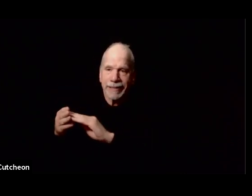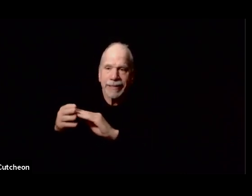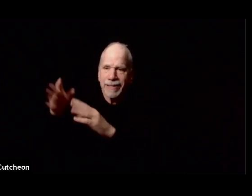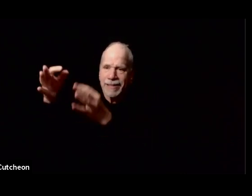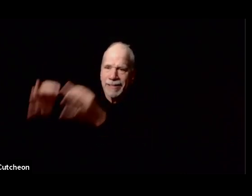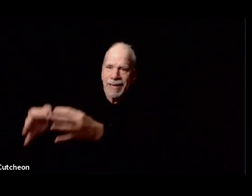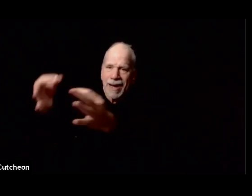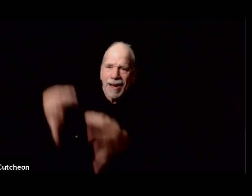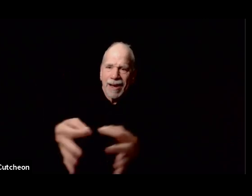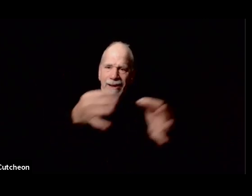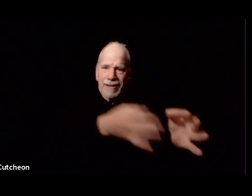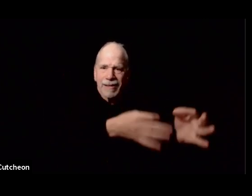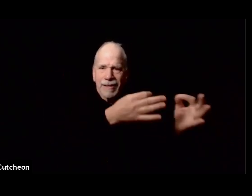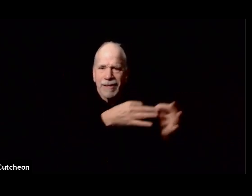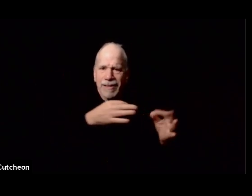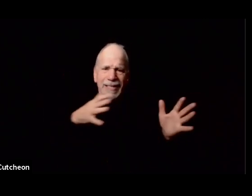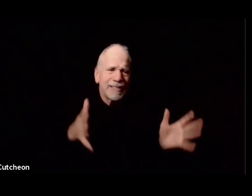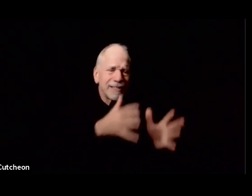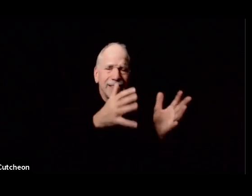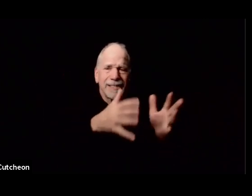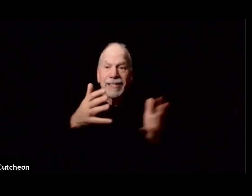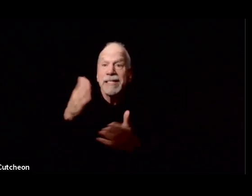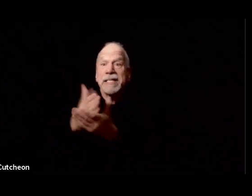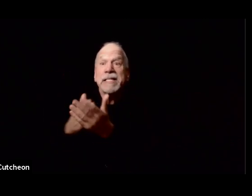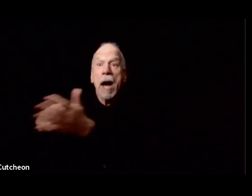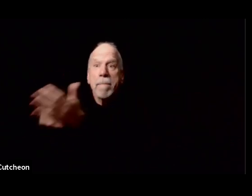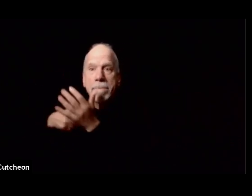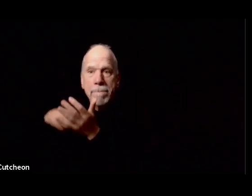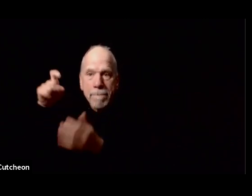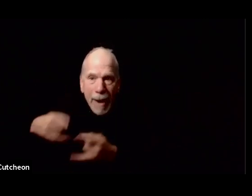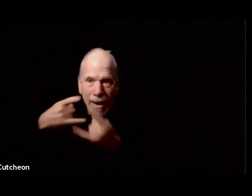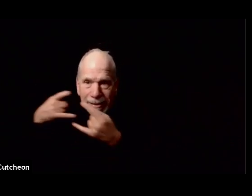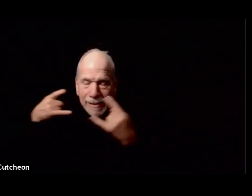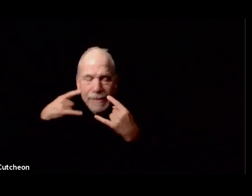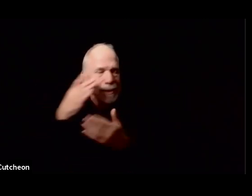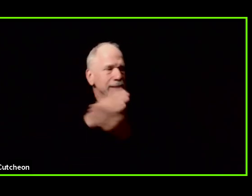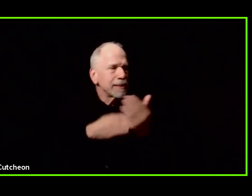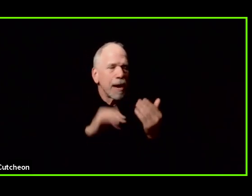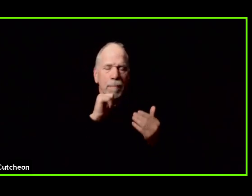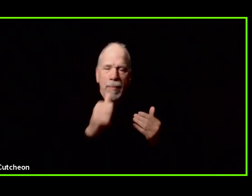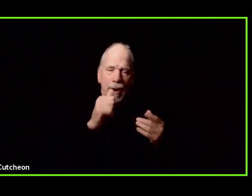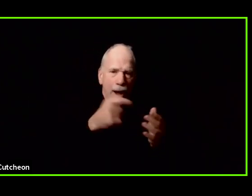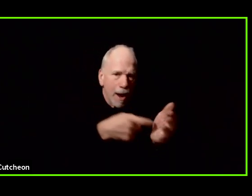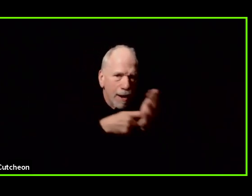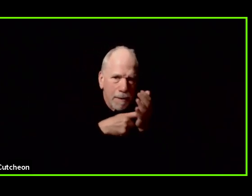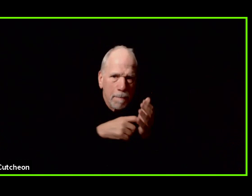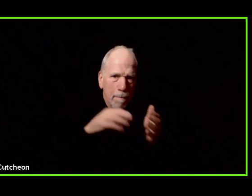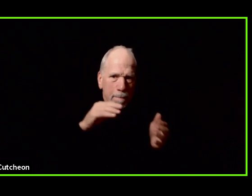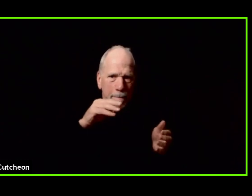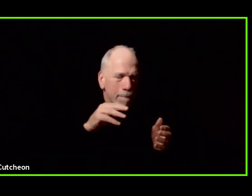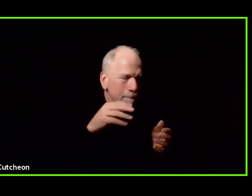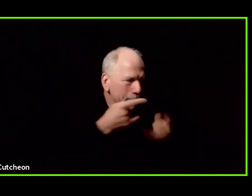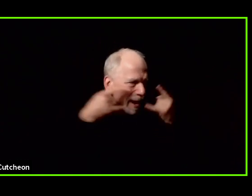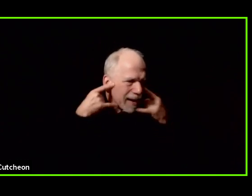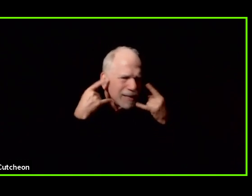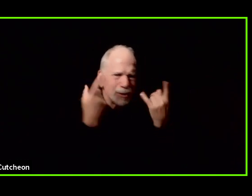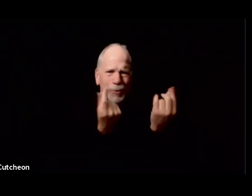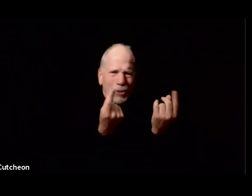that the Governor is seriously considering it. He has said repeatedly he knows that for